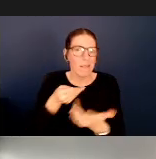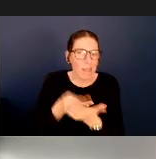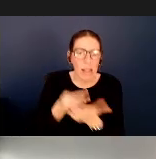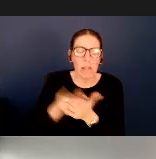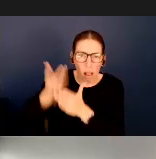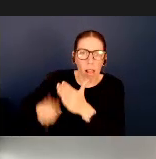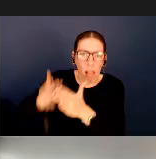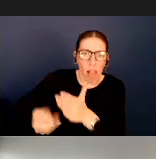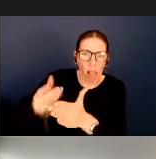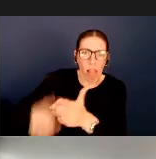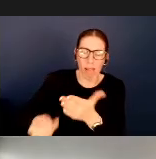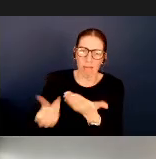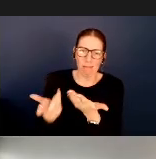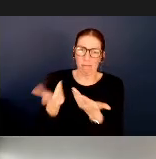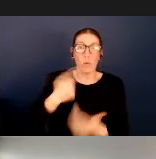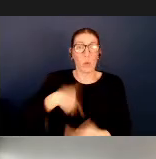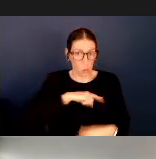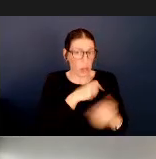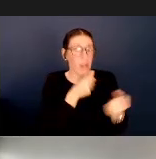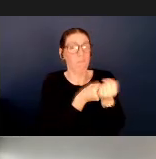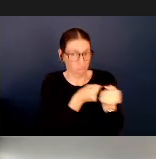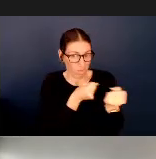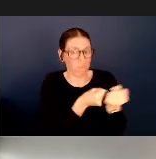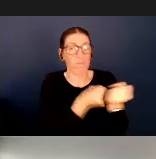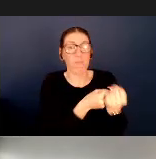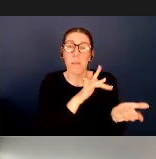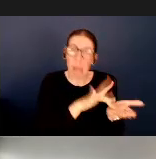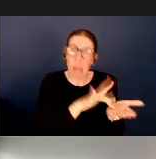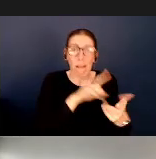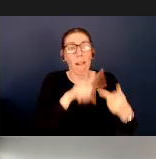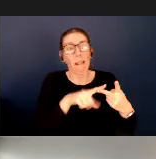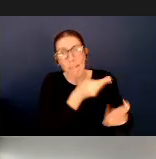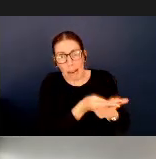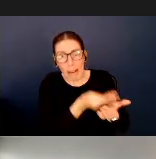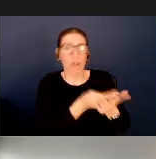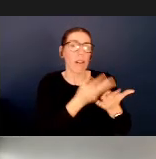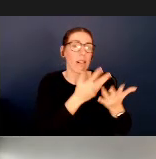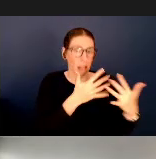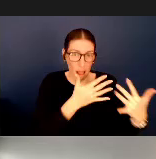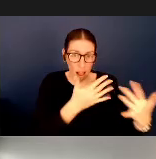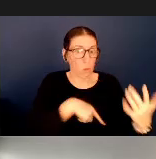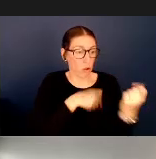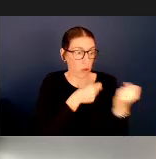people in that capacity through all programs if that is something they require. Whereas if you